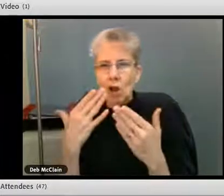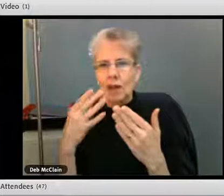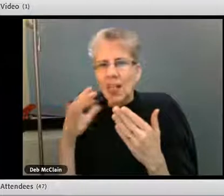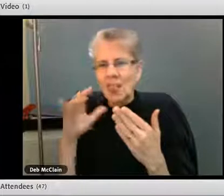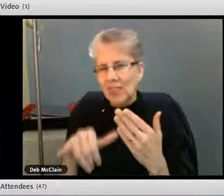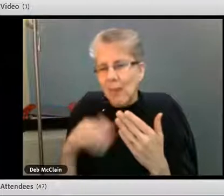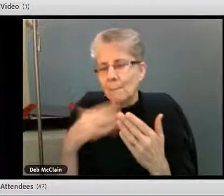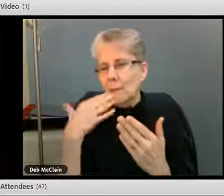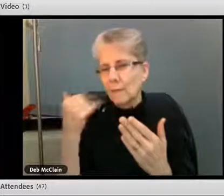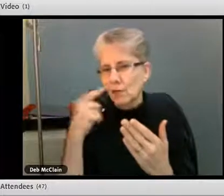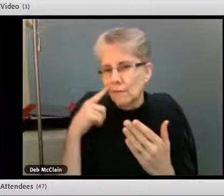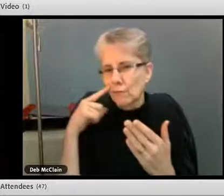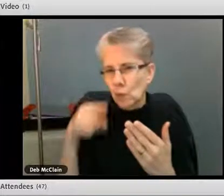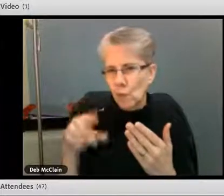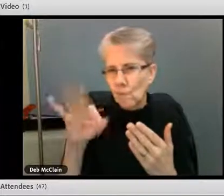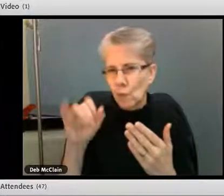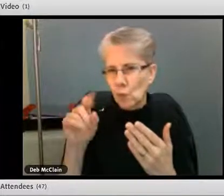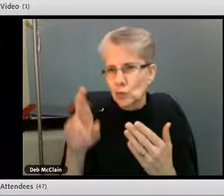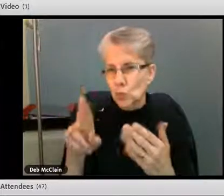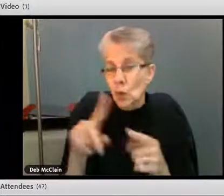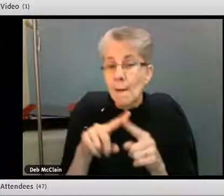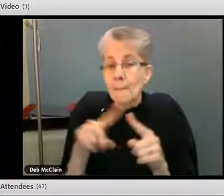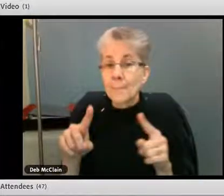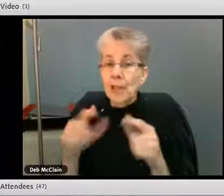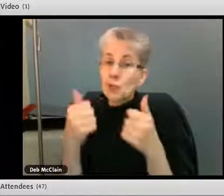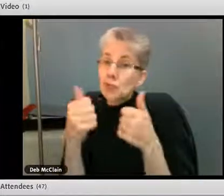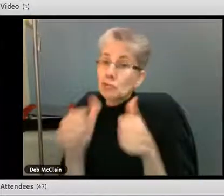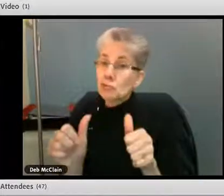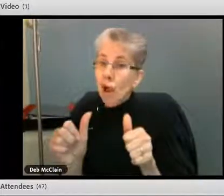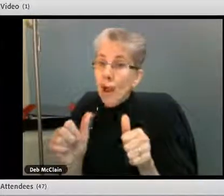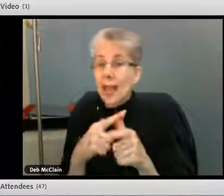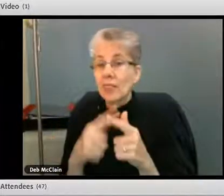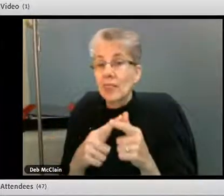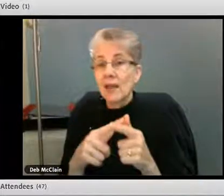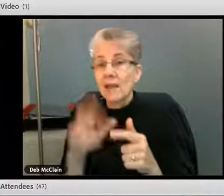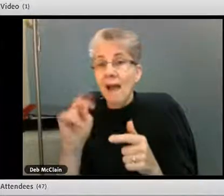you can try it, and then you can undo it. You can say like, "Brighten it. Ooh, not so good."